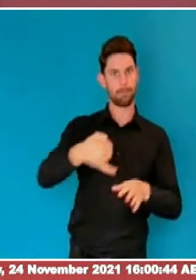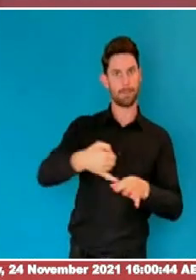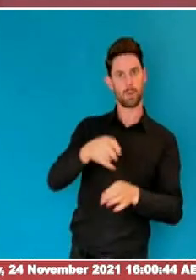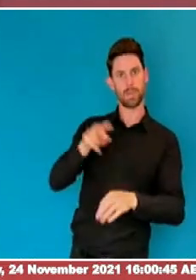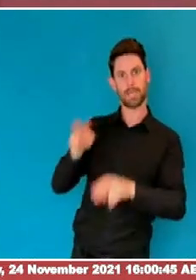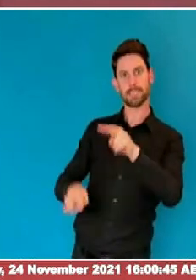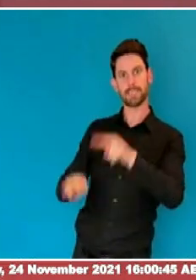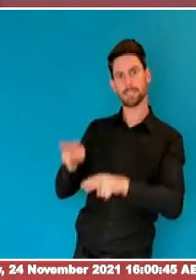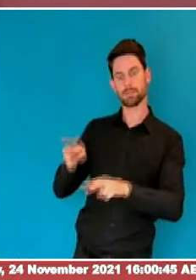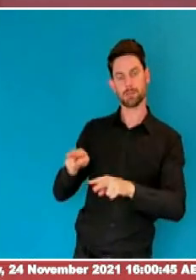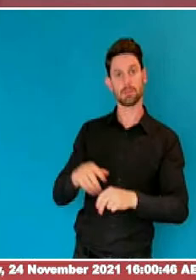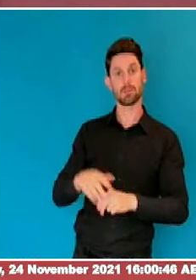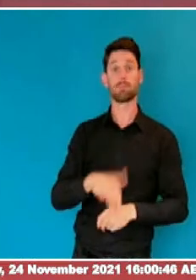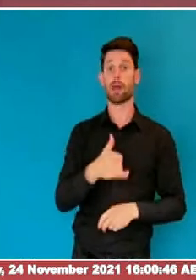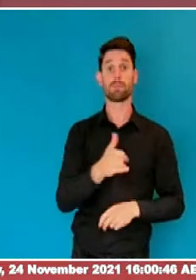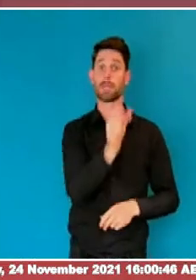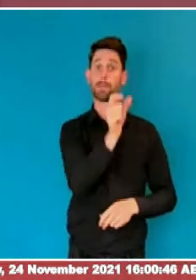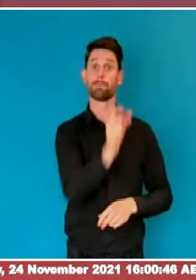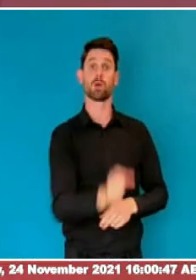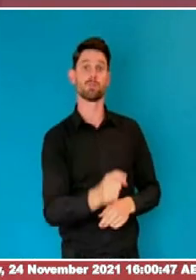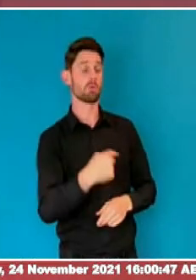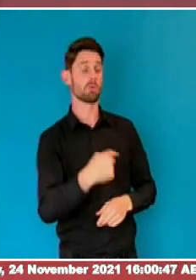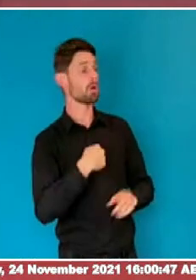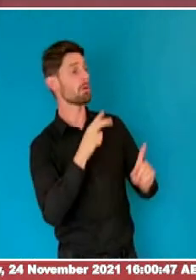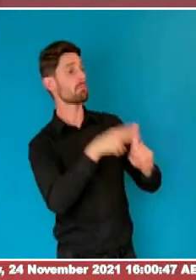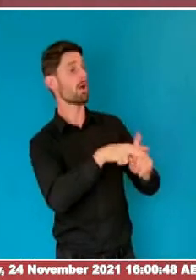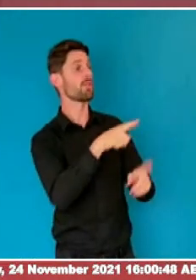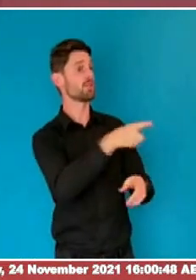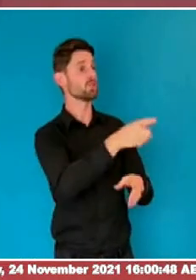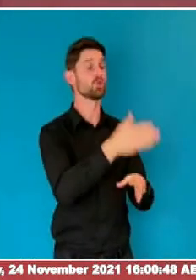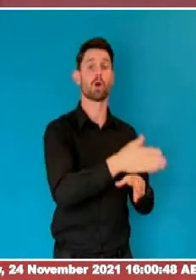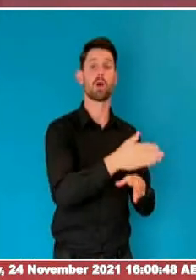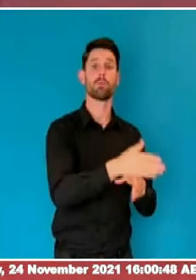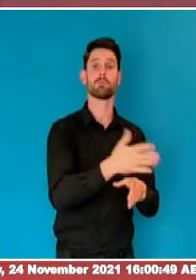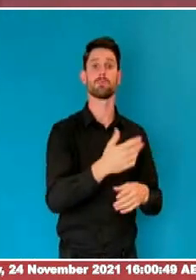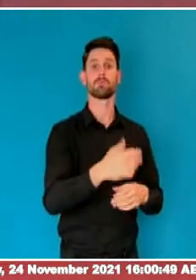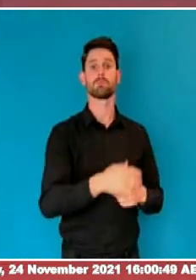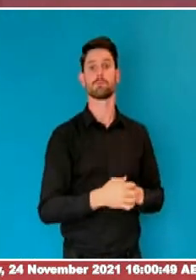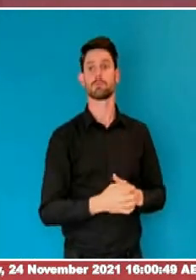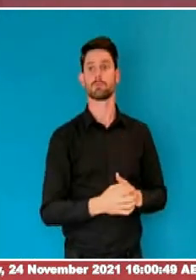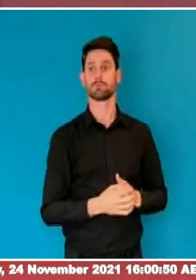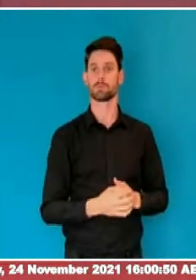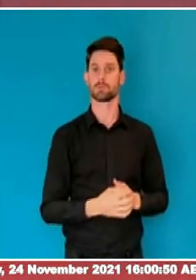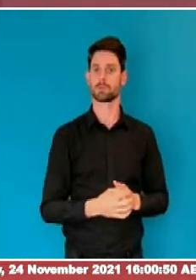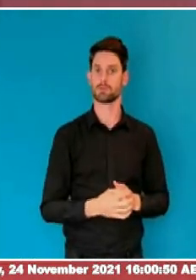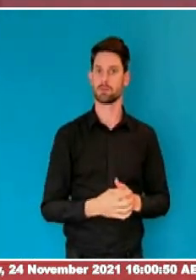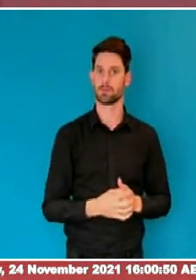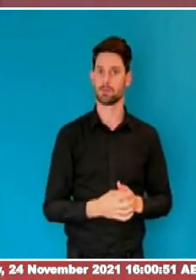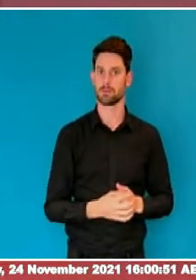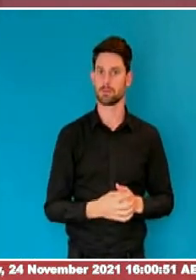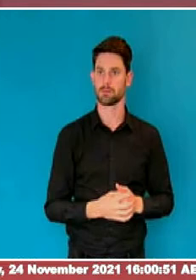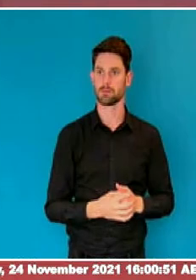You know, someone who is applying for a long haul driver's role, again, we need to make